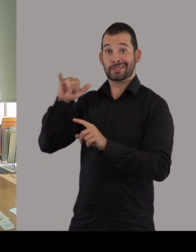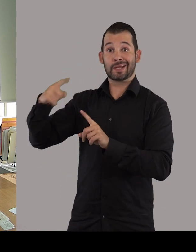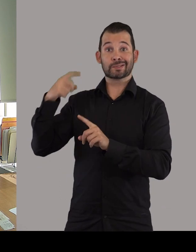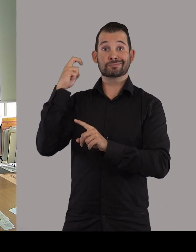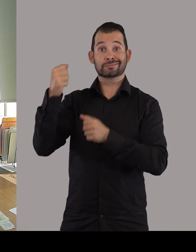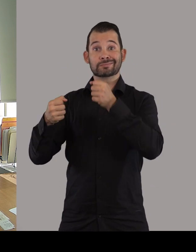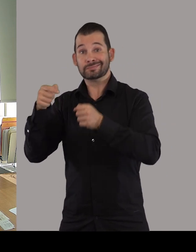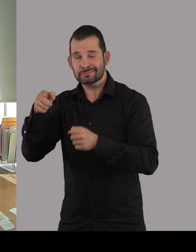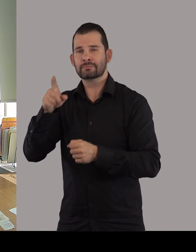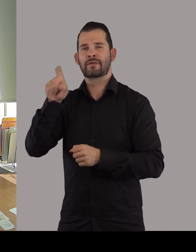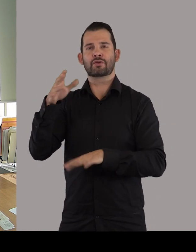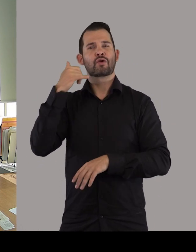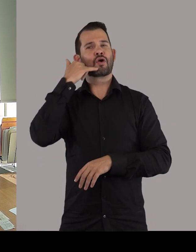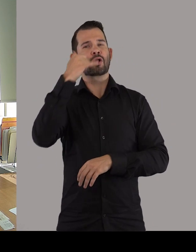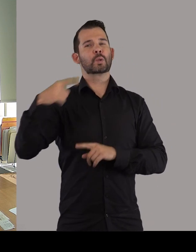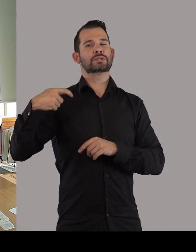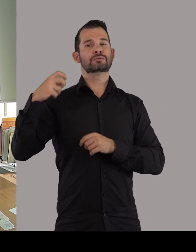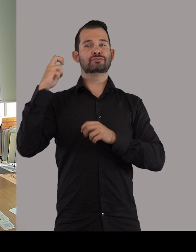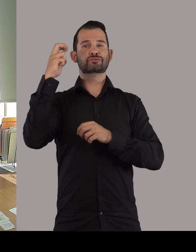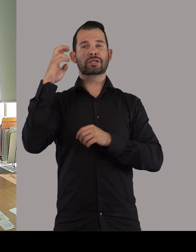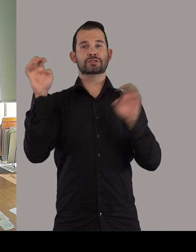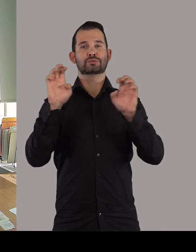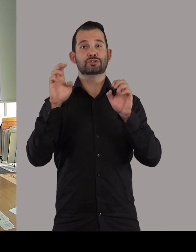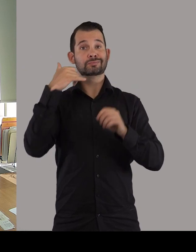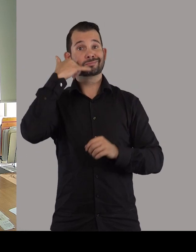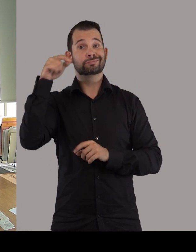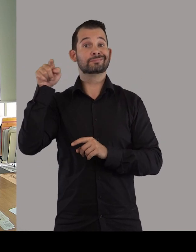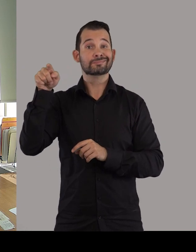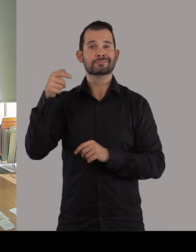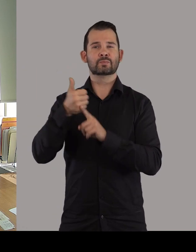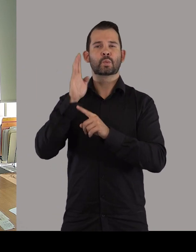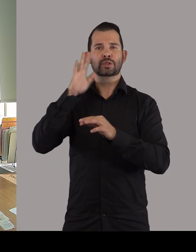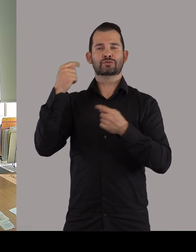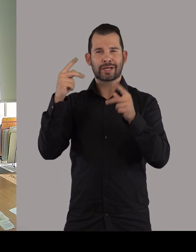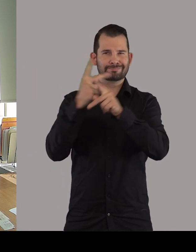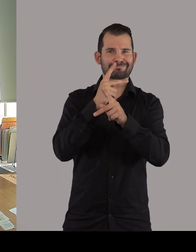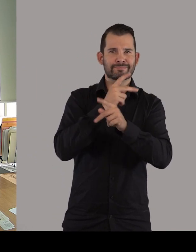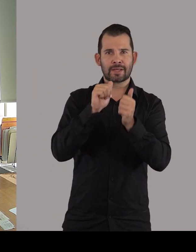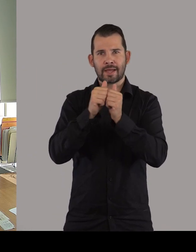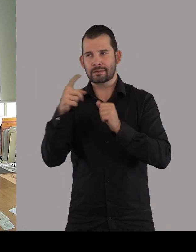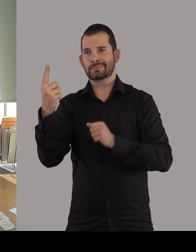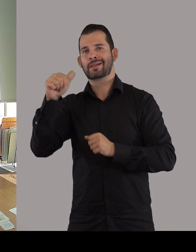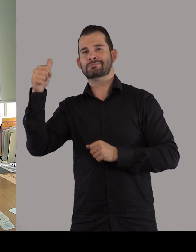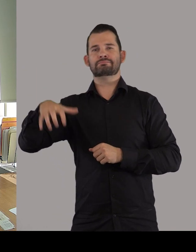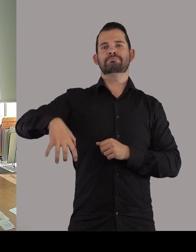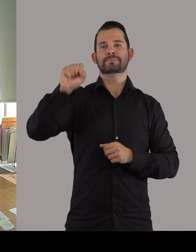you have to call the Wheel-Trans emergency line, which will try to arrange for someone to pick you up.